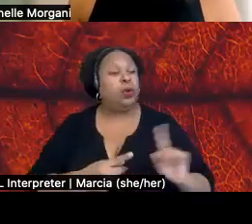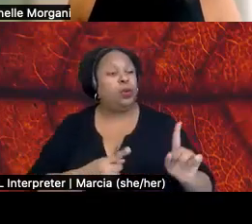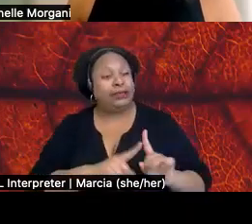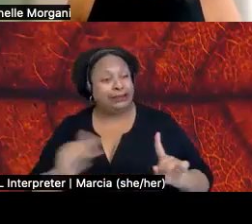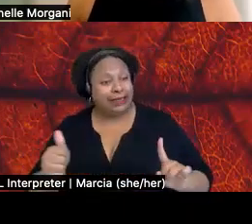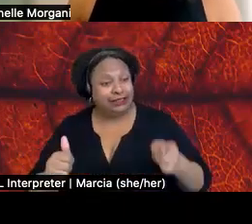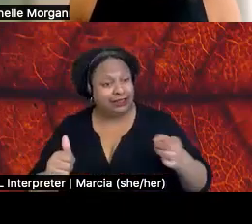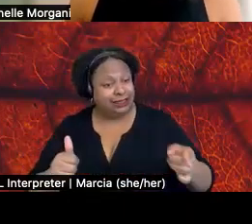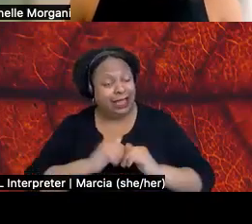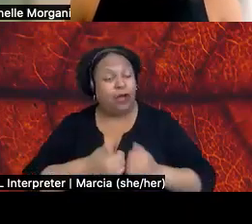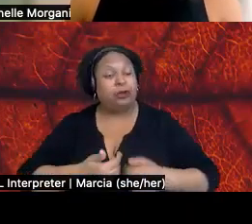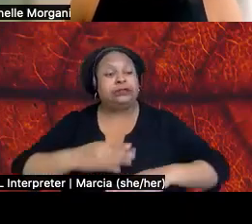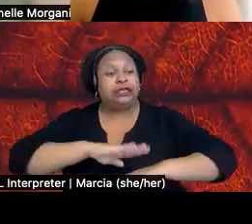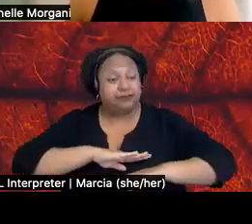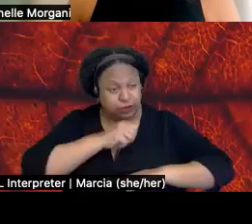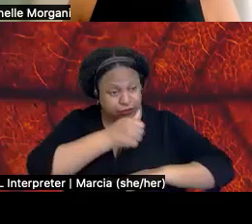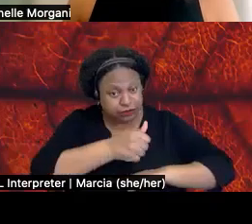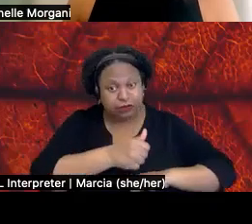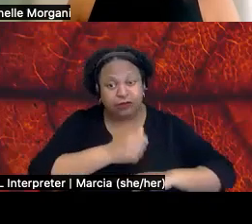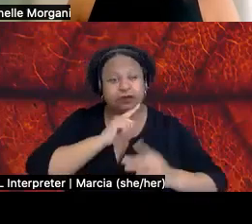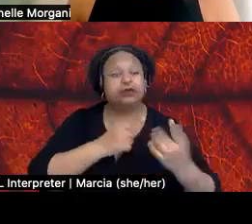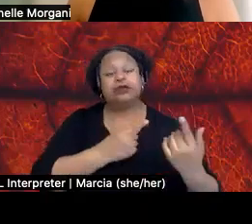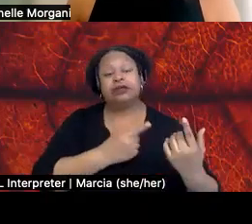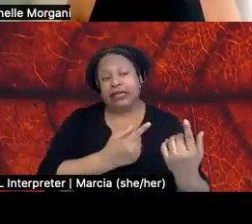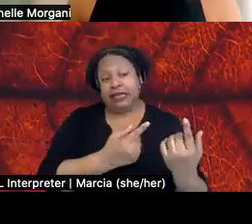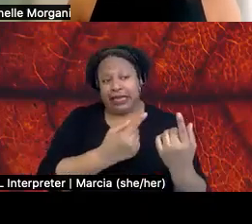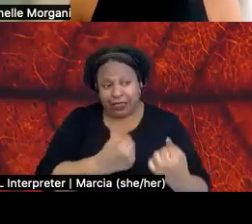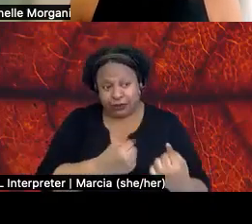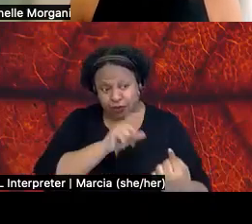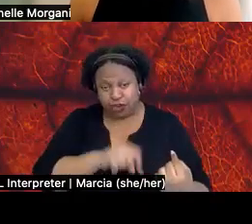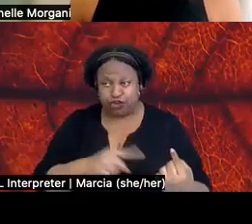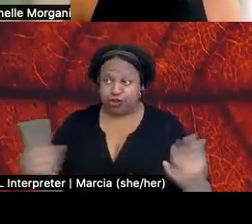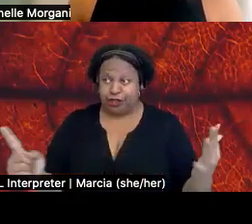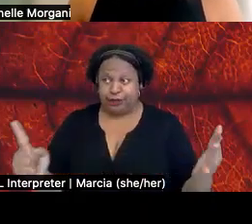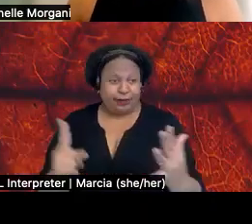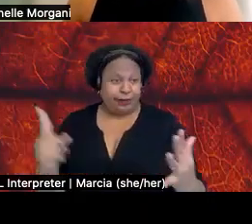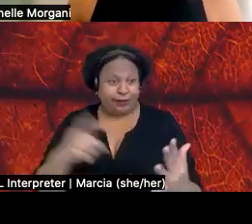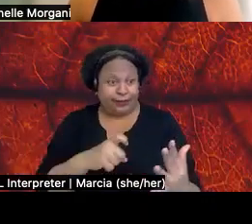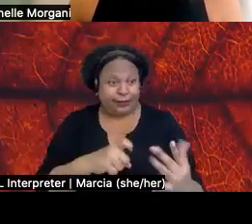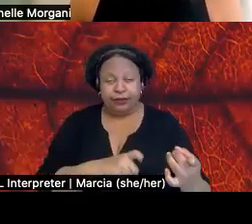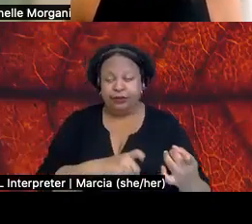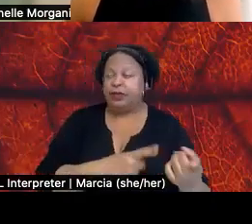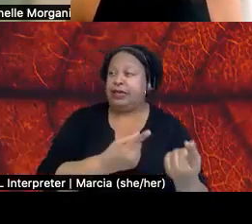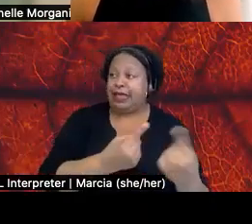ability to answer questions on the spot in rounds? Sandy gives a satisfaction score of 1.